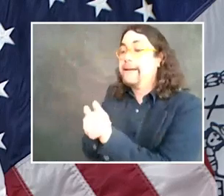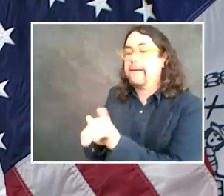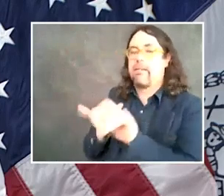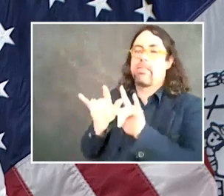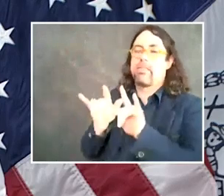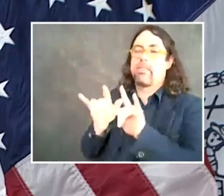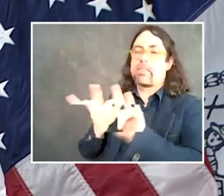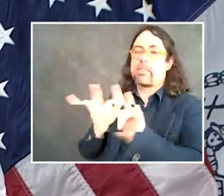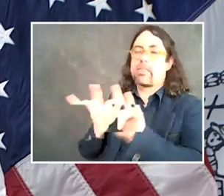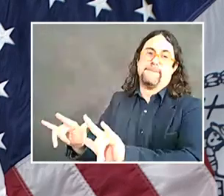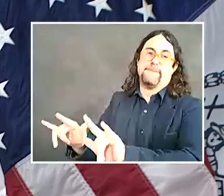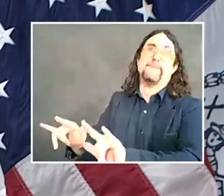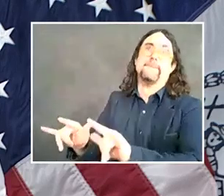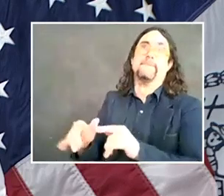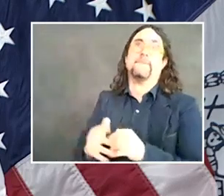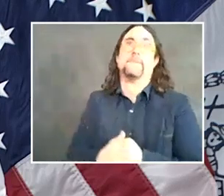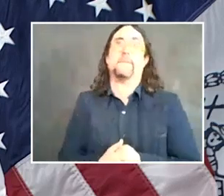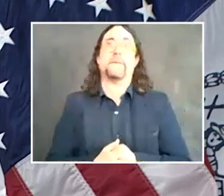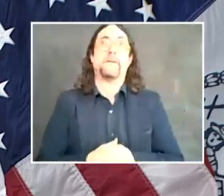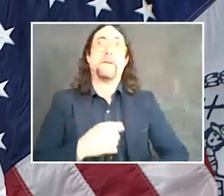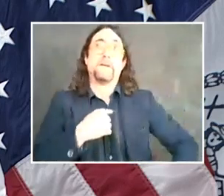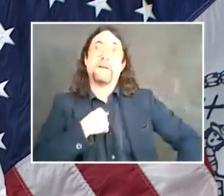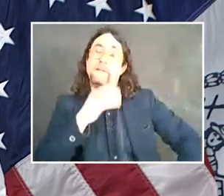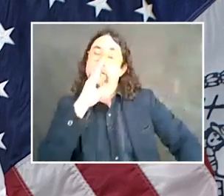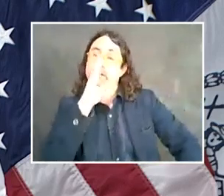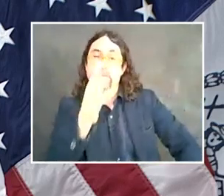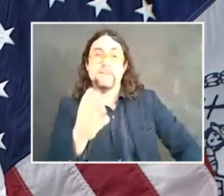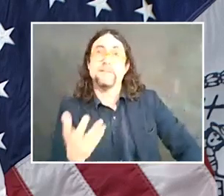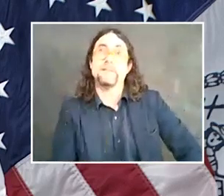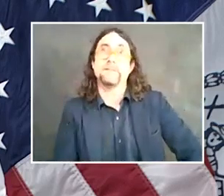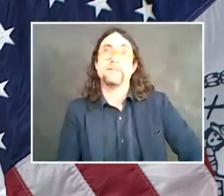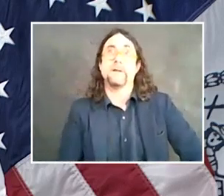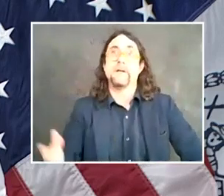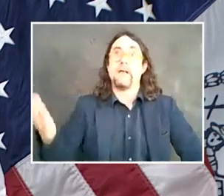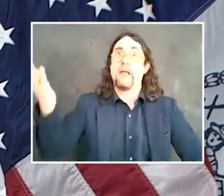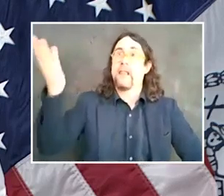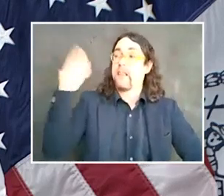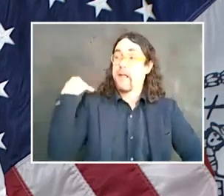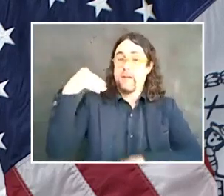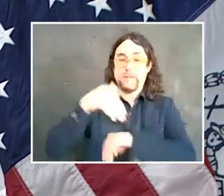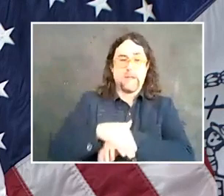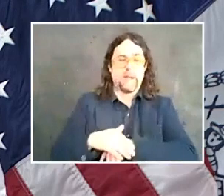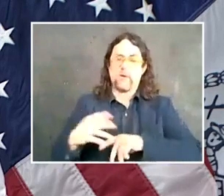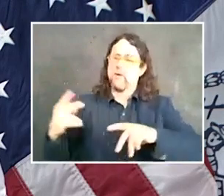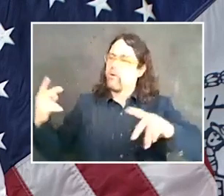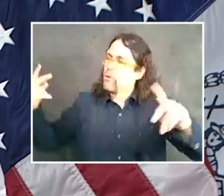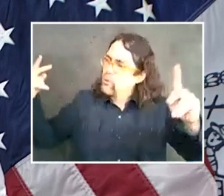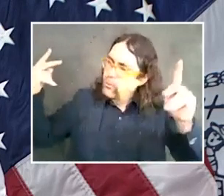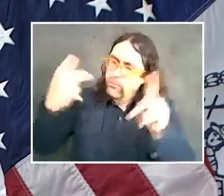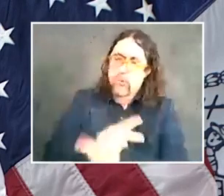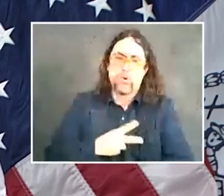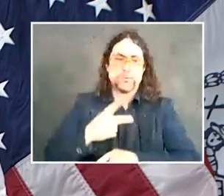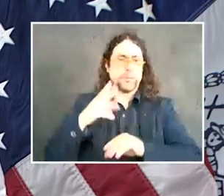IT'S ENDANGERING THE LIVES OF PEOPLE IN THE COMMUNITY.